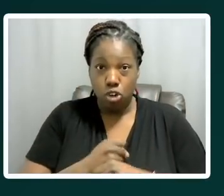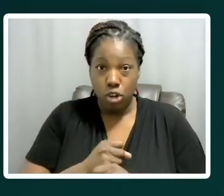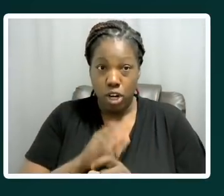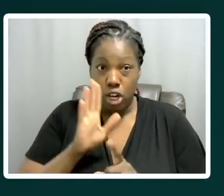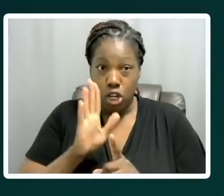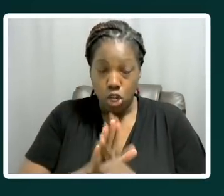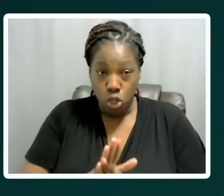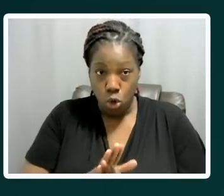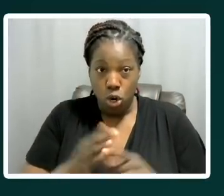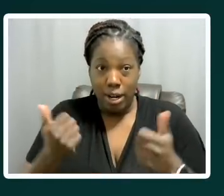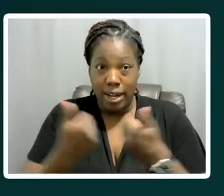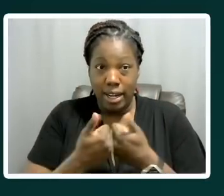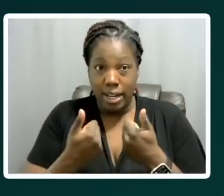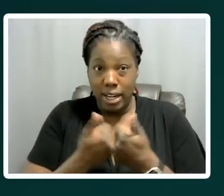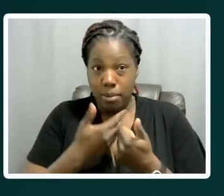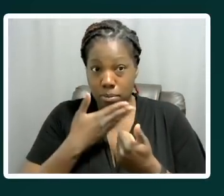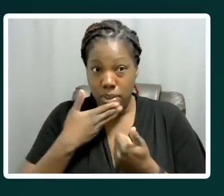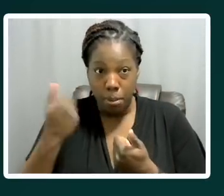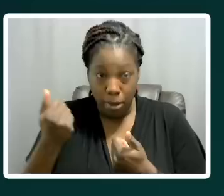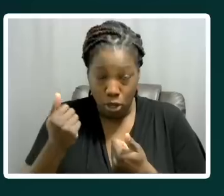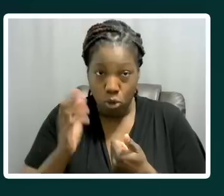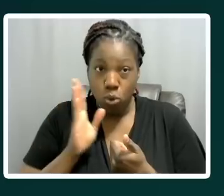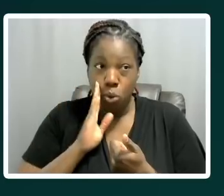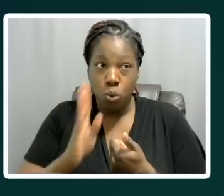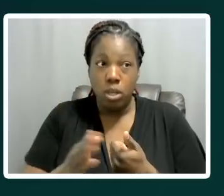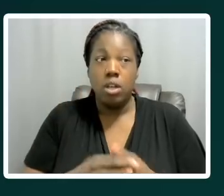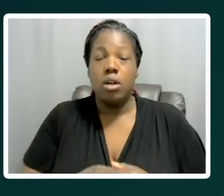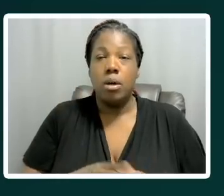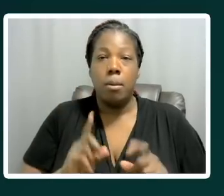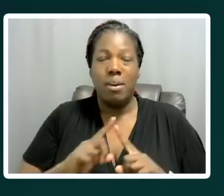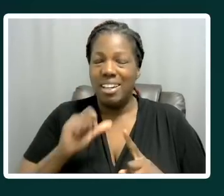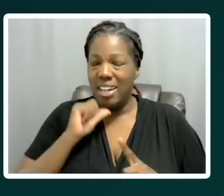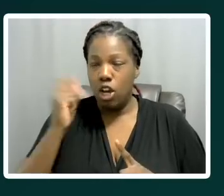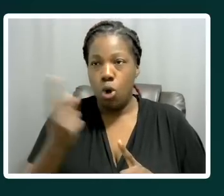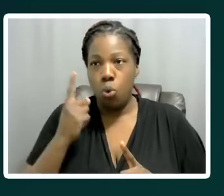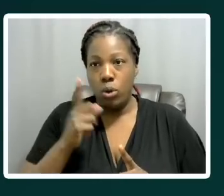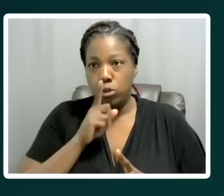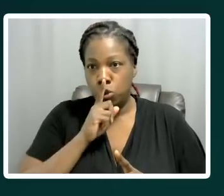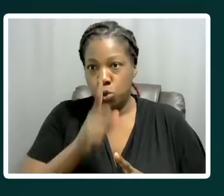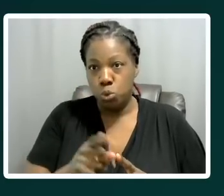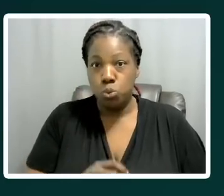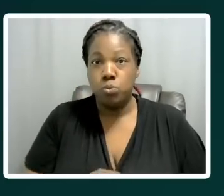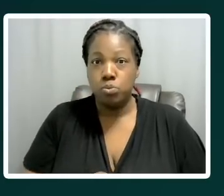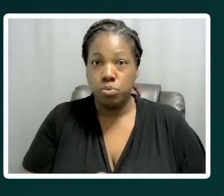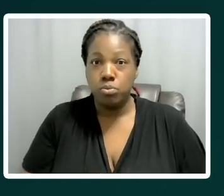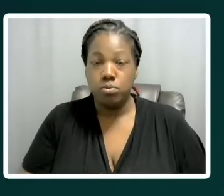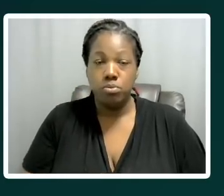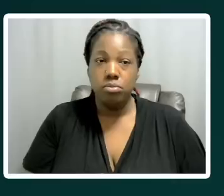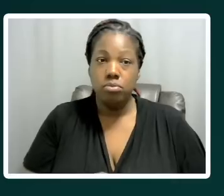the better it'll be. But that's not always true, right? It can very well be the case